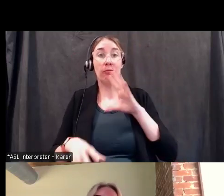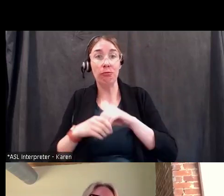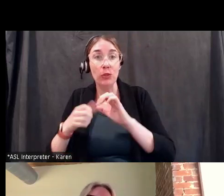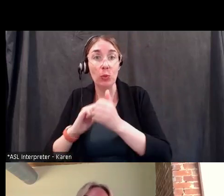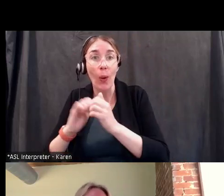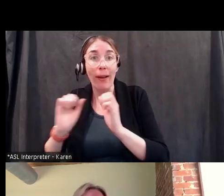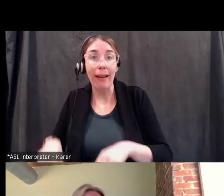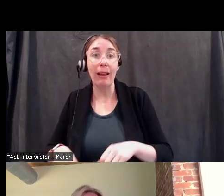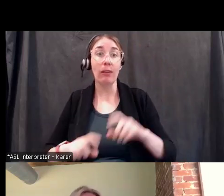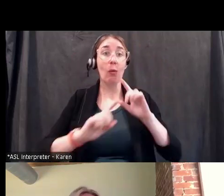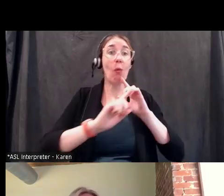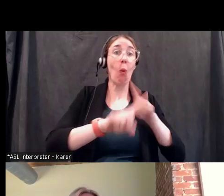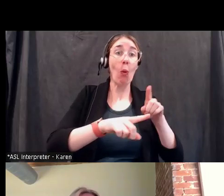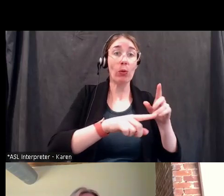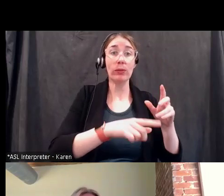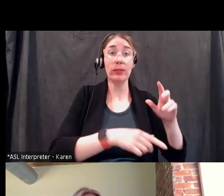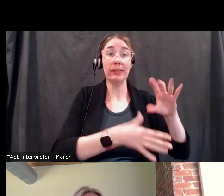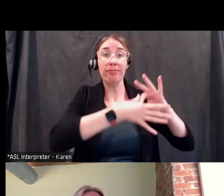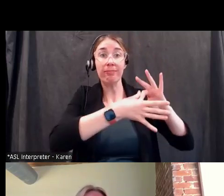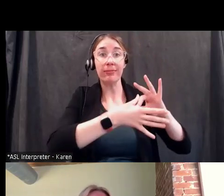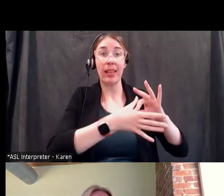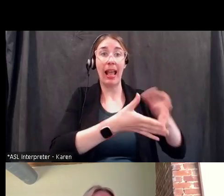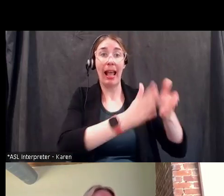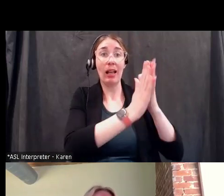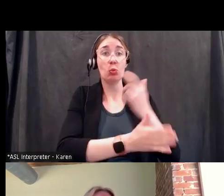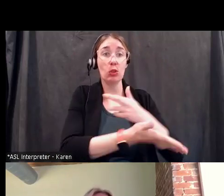I can travel, that's a huge one, how do I travel with my disability.